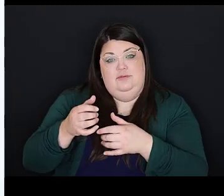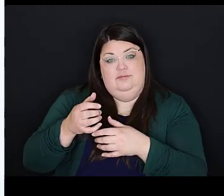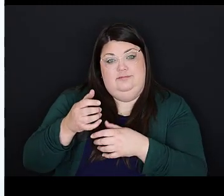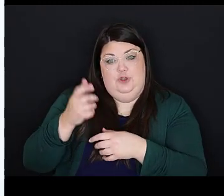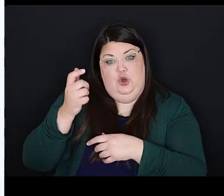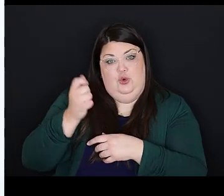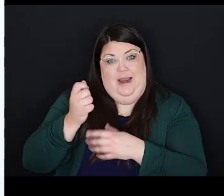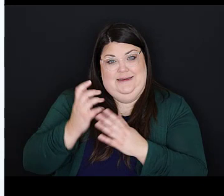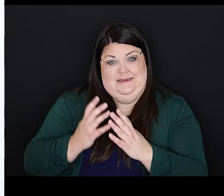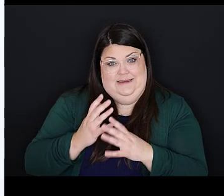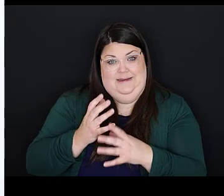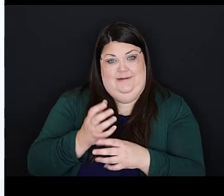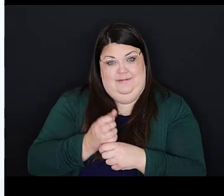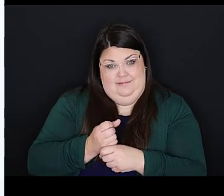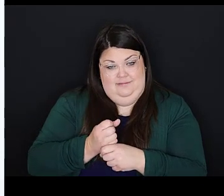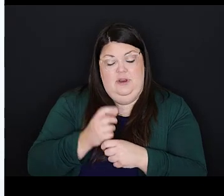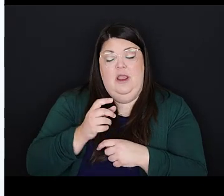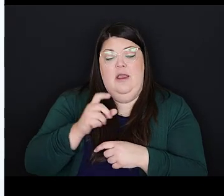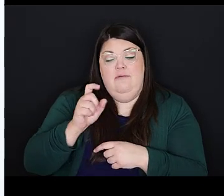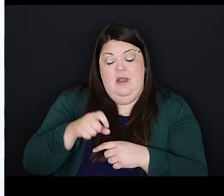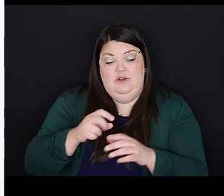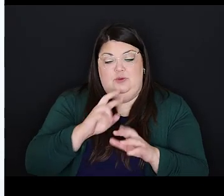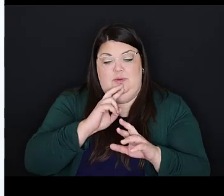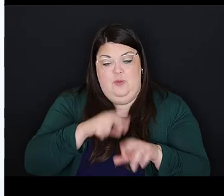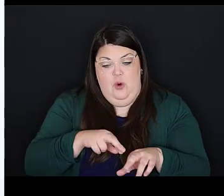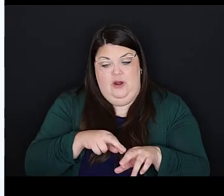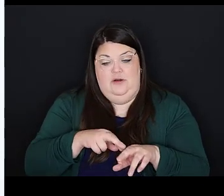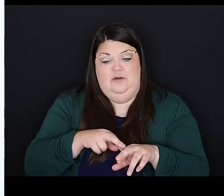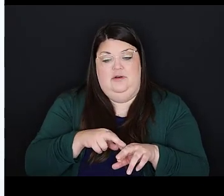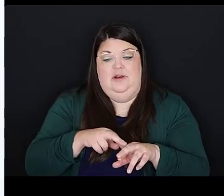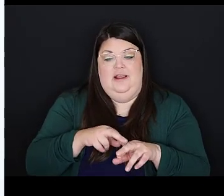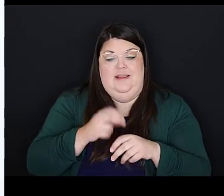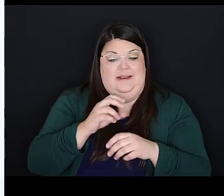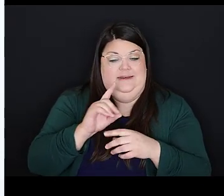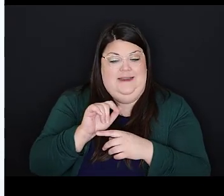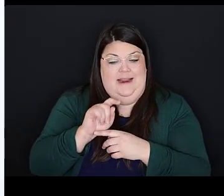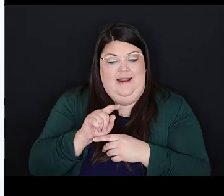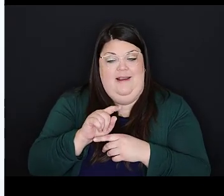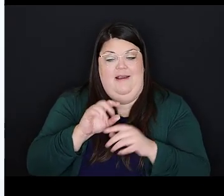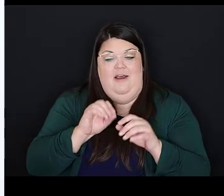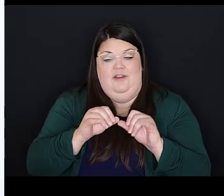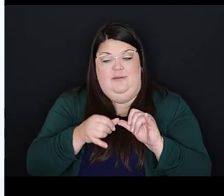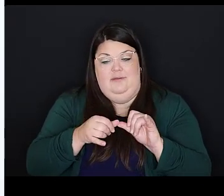needed to measure its performance on the GPRA measures through the Annual Performance Reporting